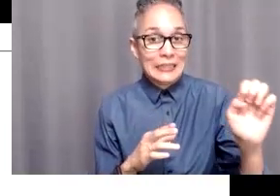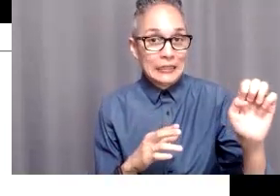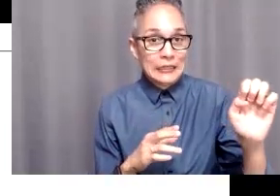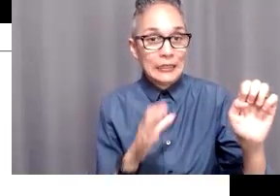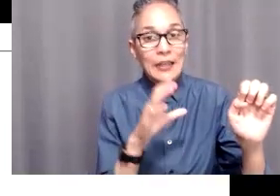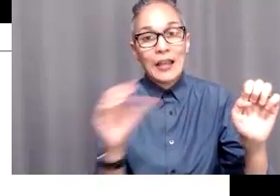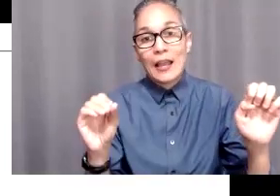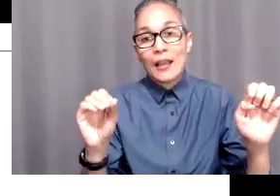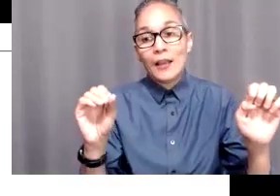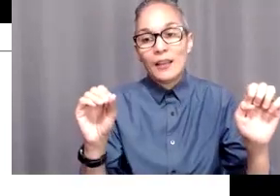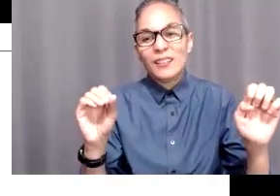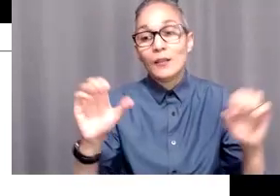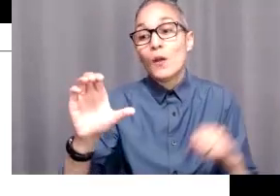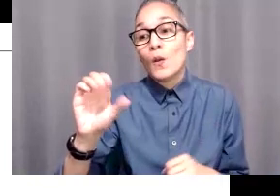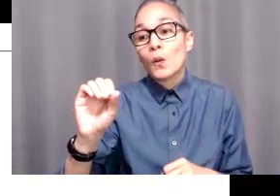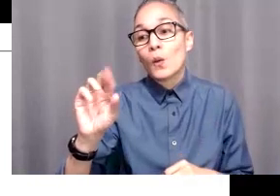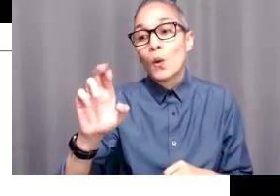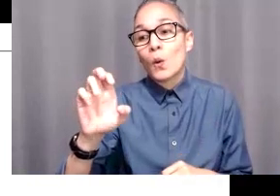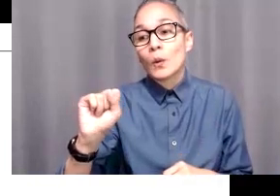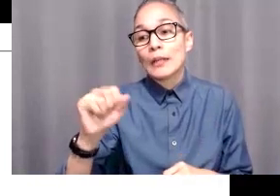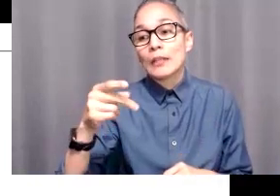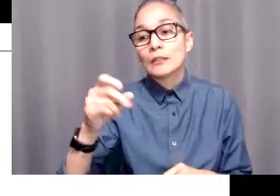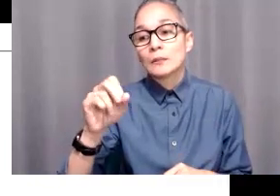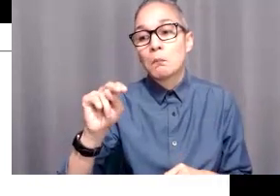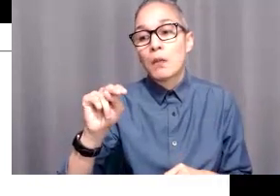and correspondence courses is the presence of RSI.